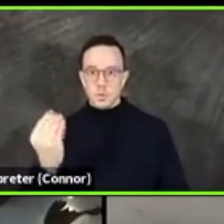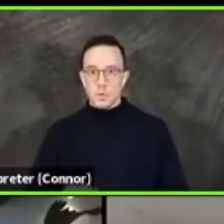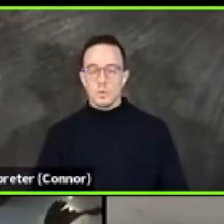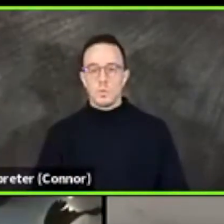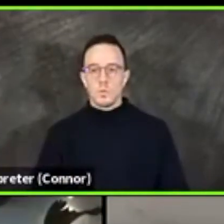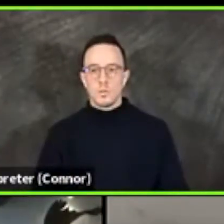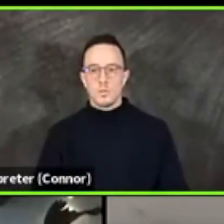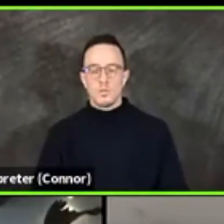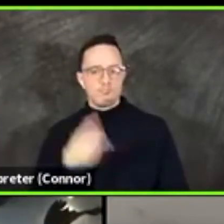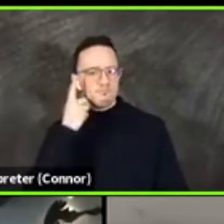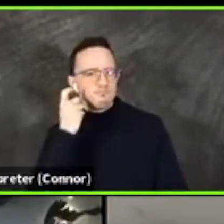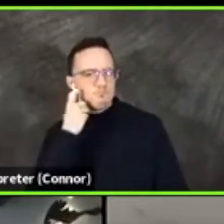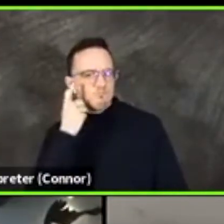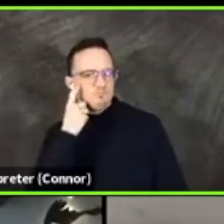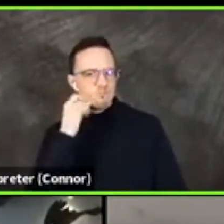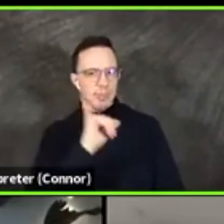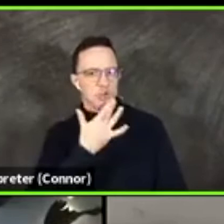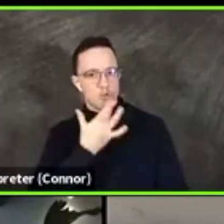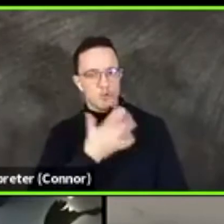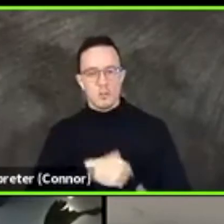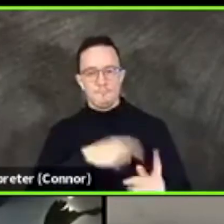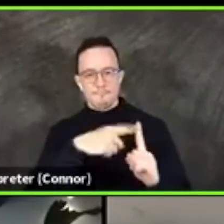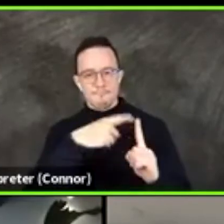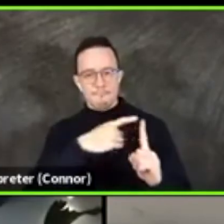SUSPICIOUS OF THAT FEELING THAT I FELT THE NEED,